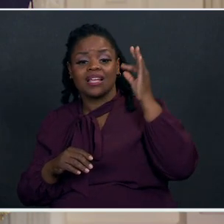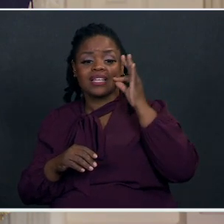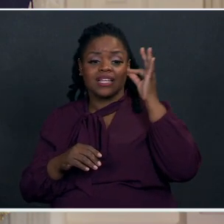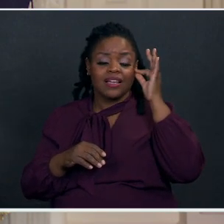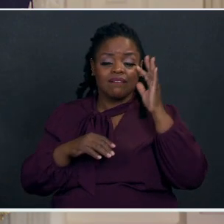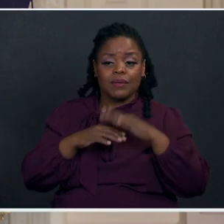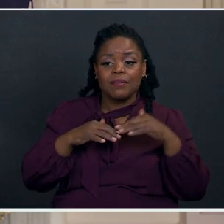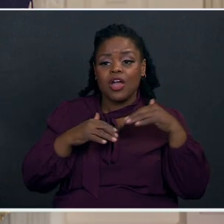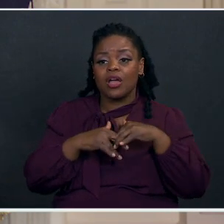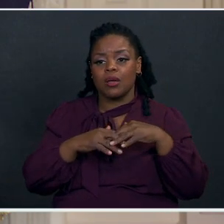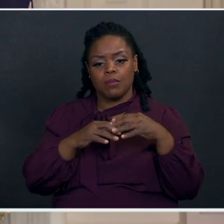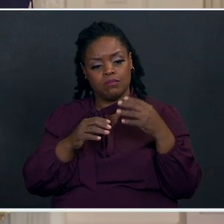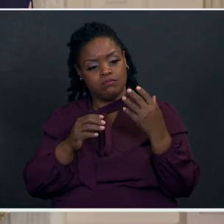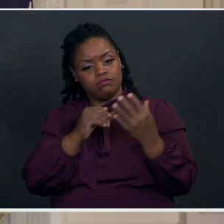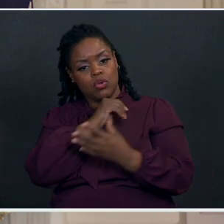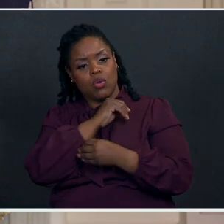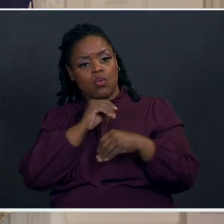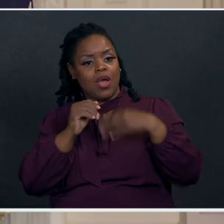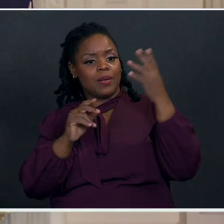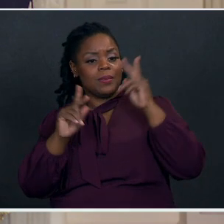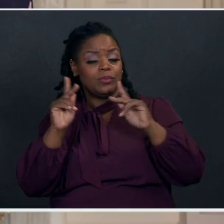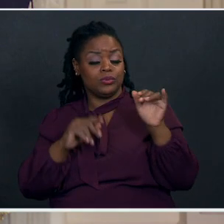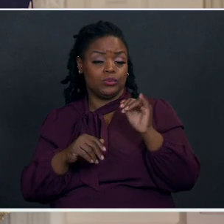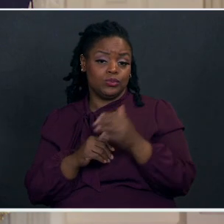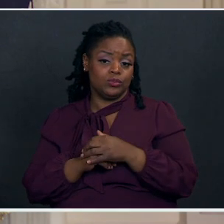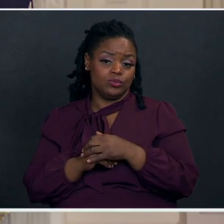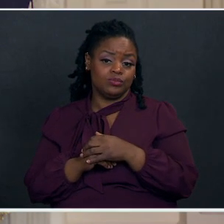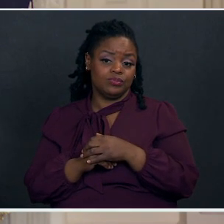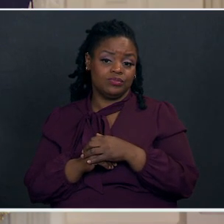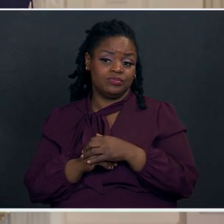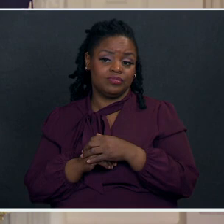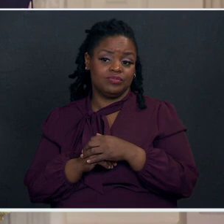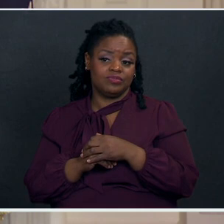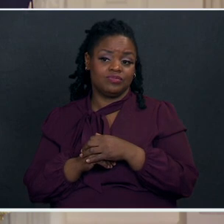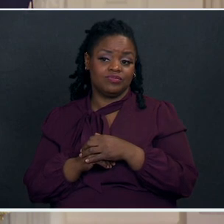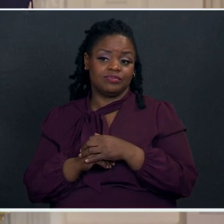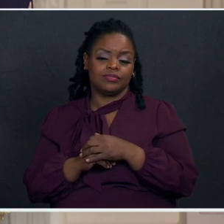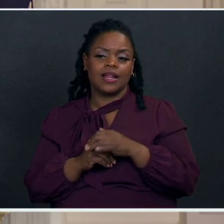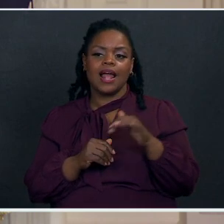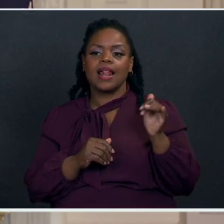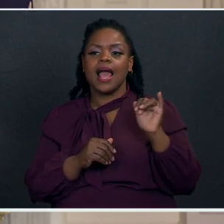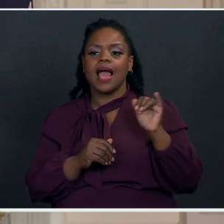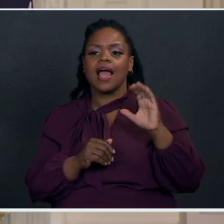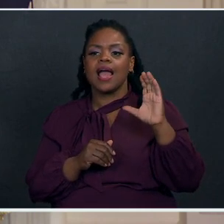It's hard -- the hard-hit areas like Cancer Alley in Louisia- -- Cancer Alley in Louisiana,